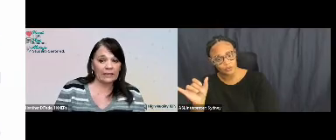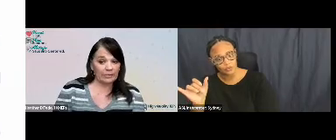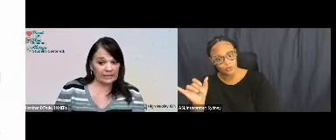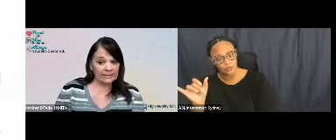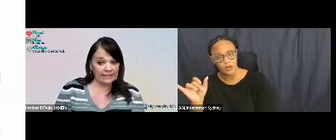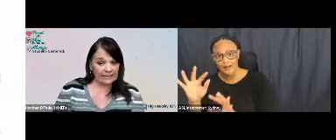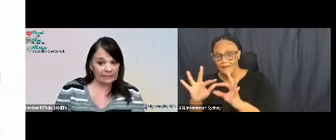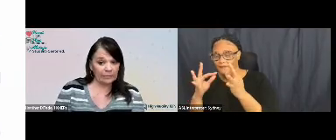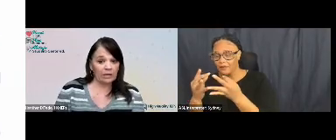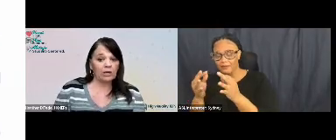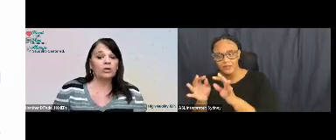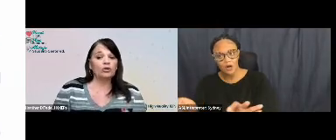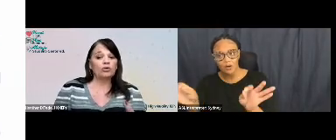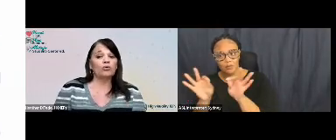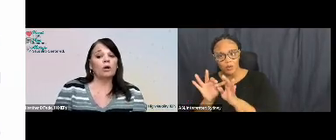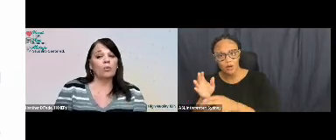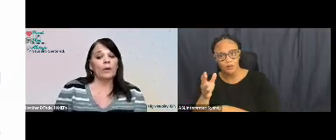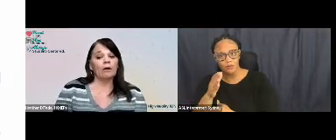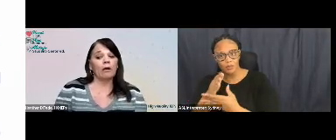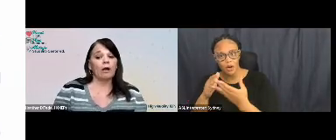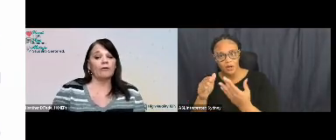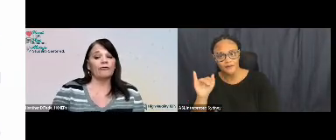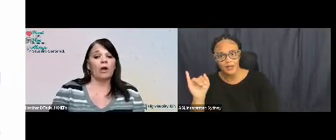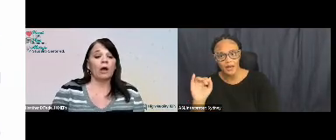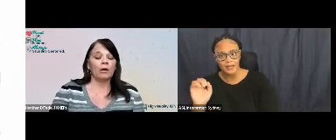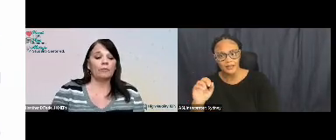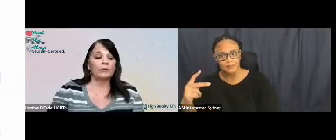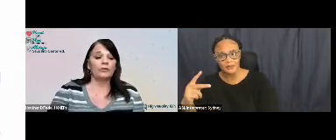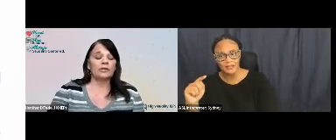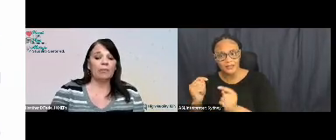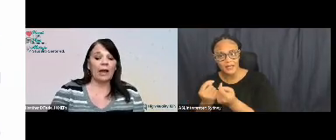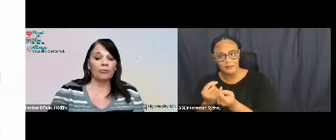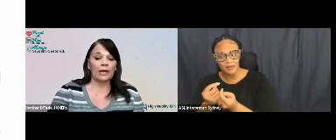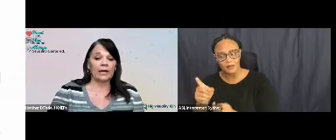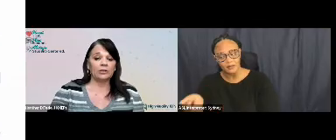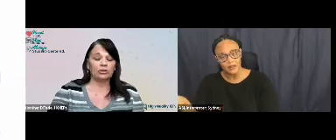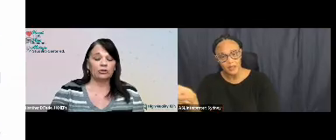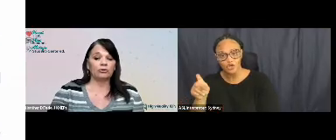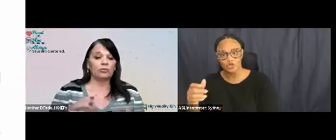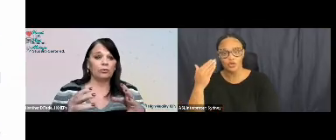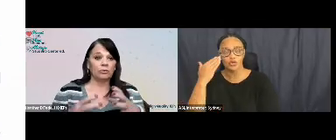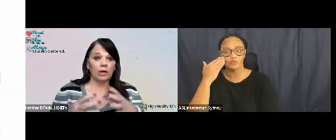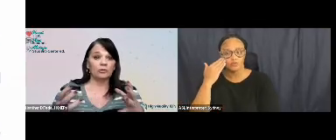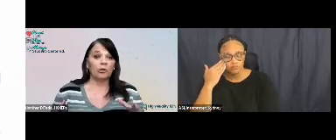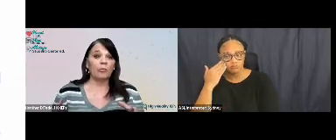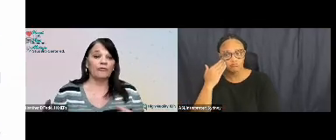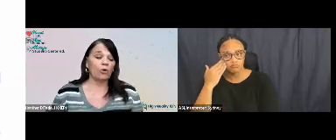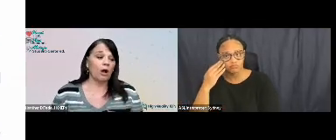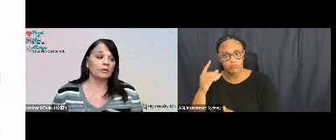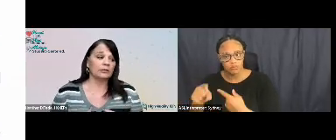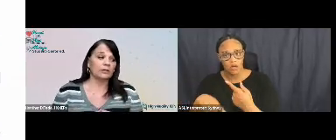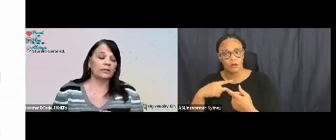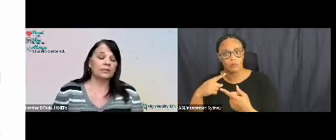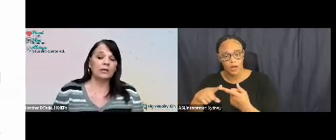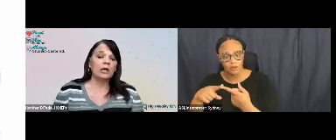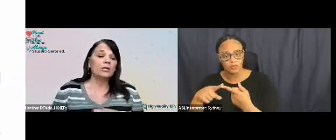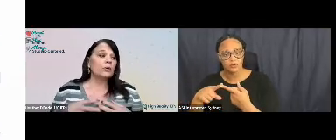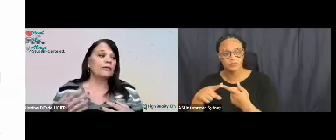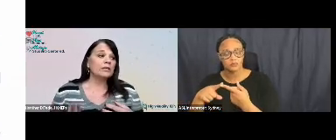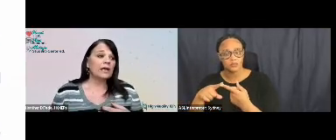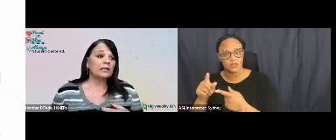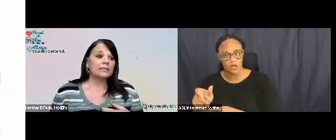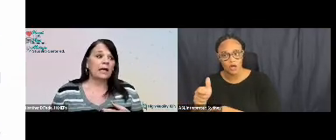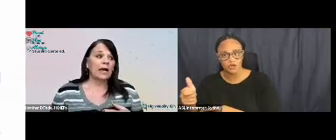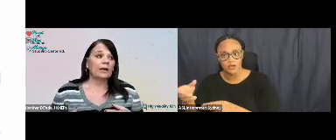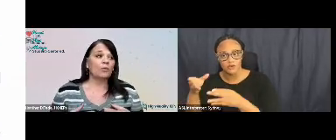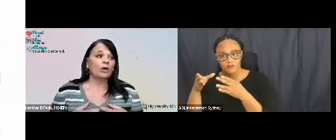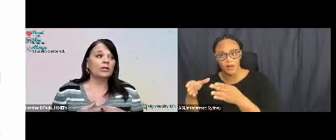the IEP team, you are aware of um this pathway to a diploma for all students. So on the next slide,